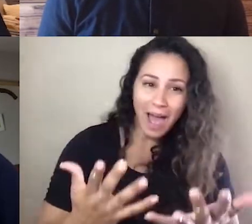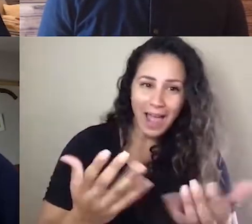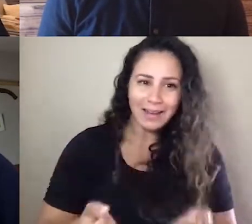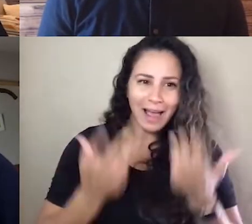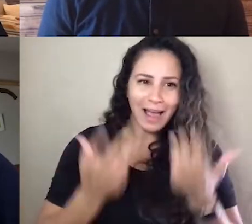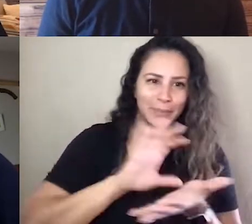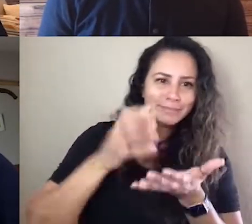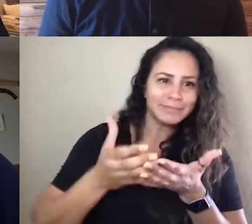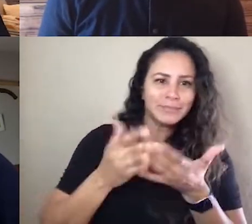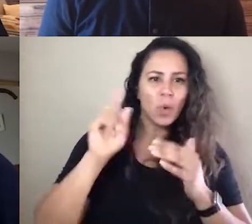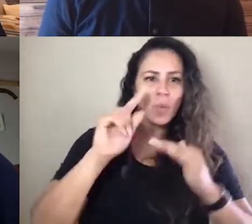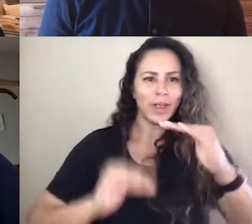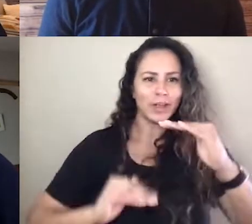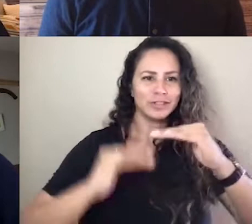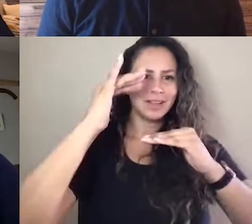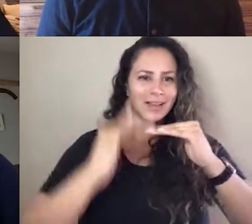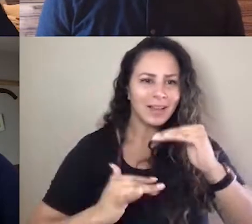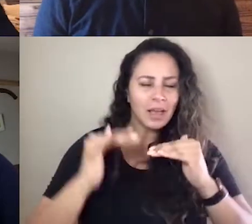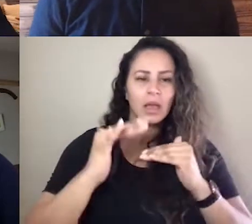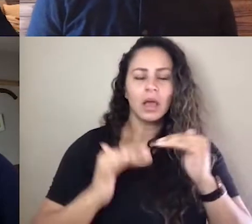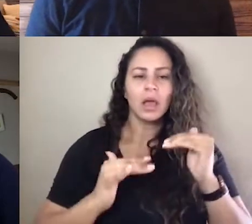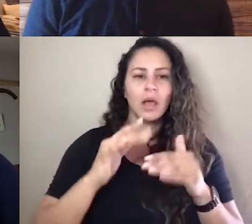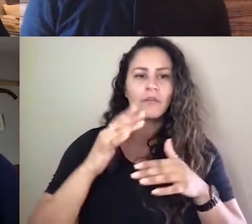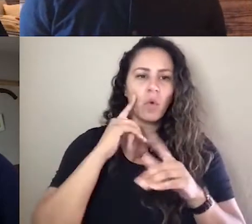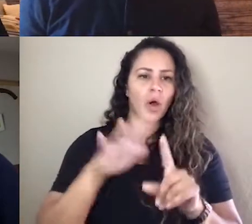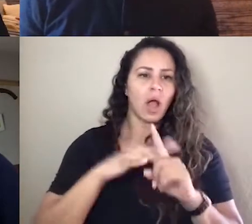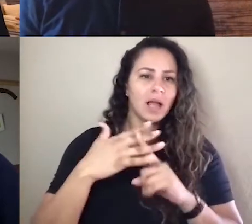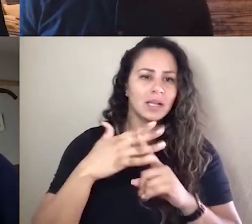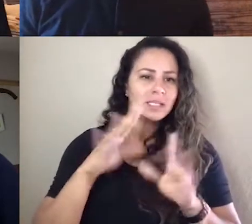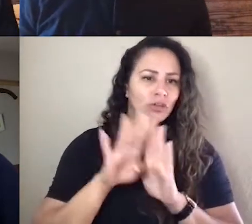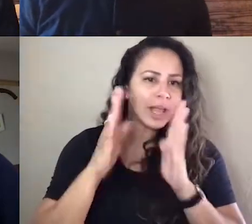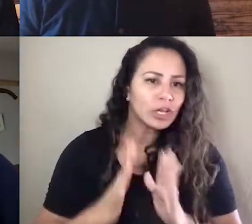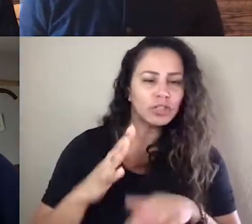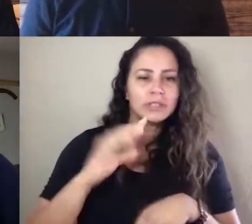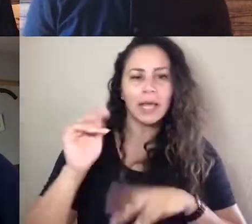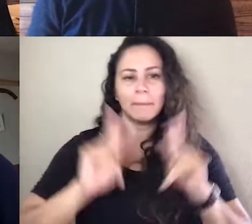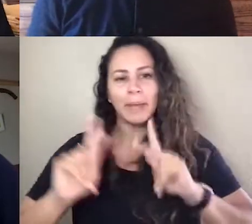THE PEOPLE WHO MIGHT NOT BE A WEB DEVELOPER BY DREAM